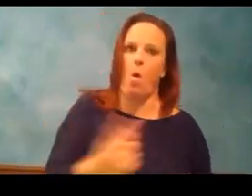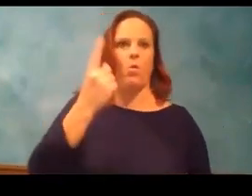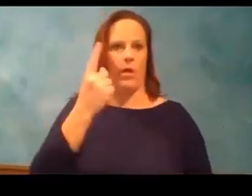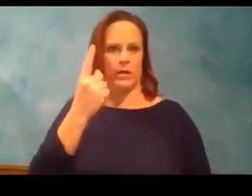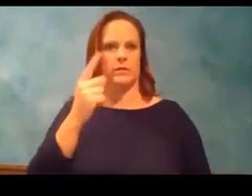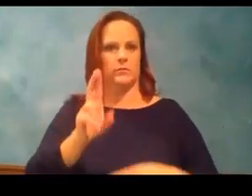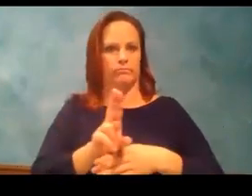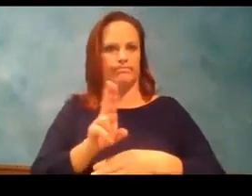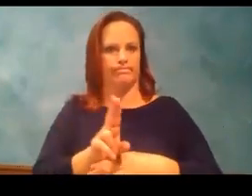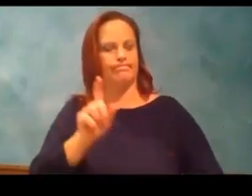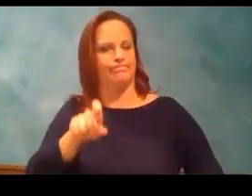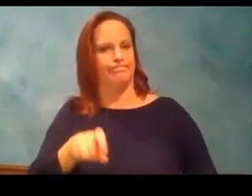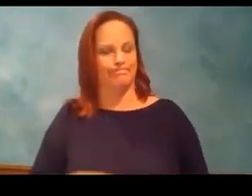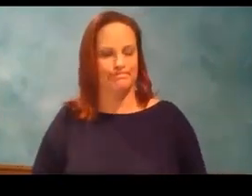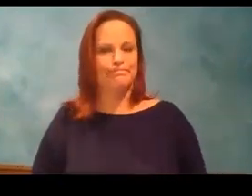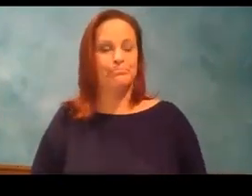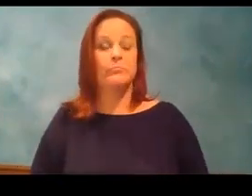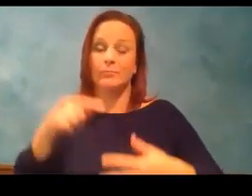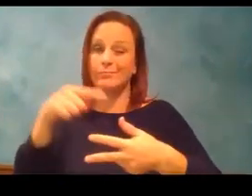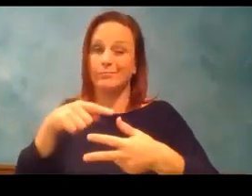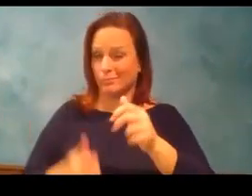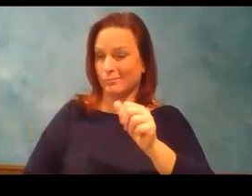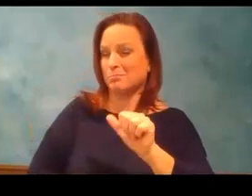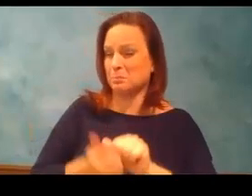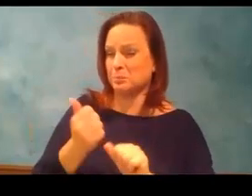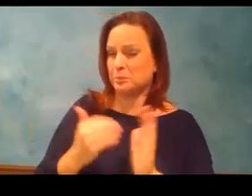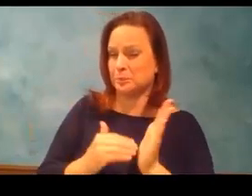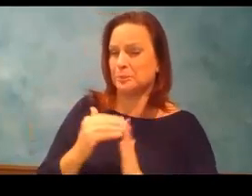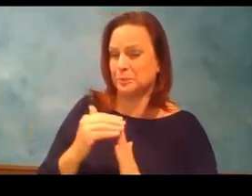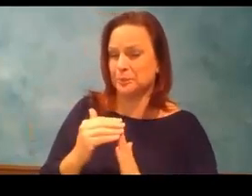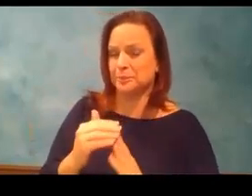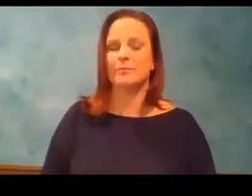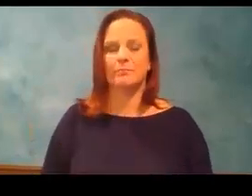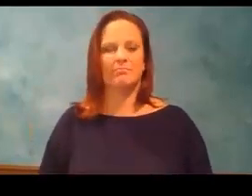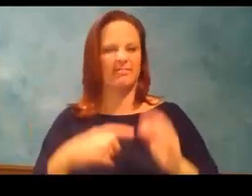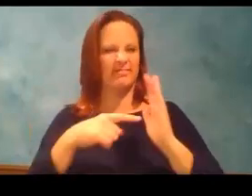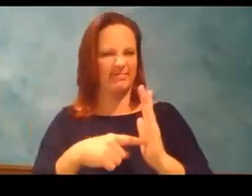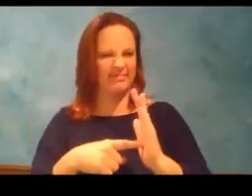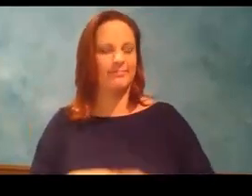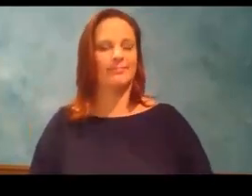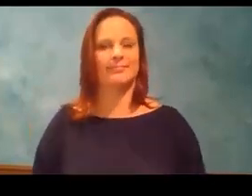Remember you should always use non-manual markers when using negation.